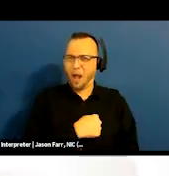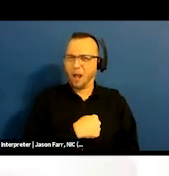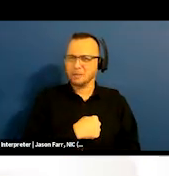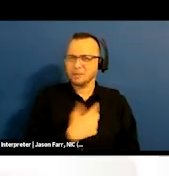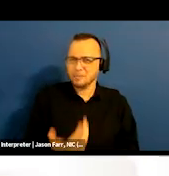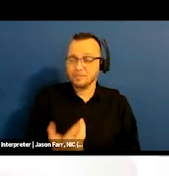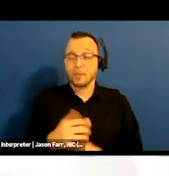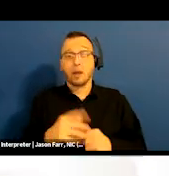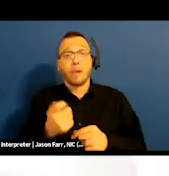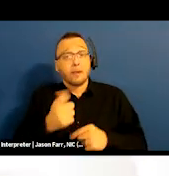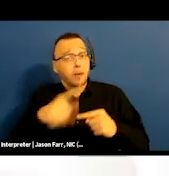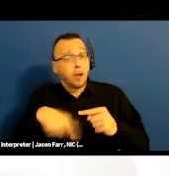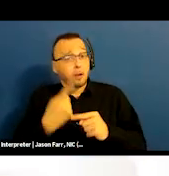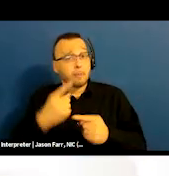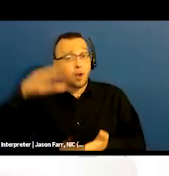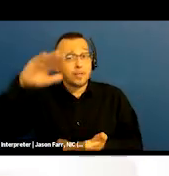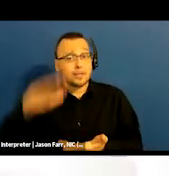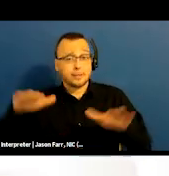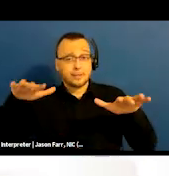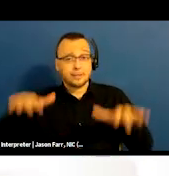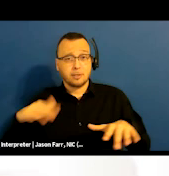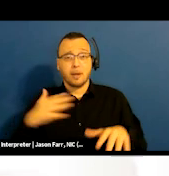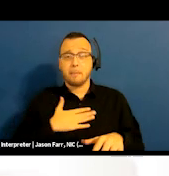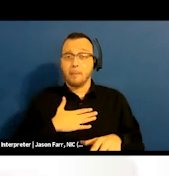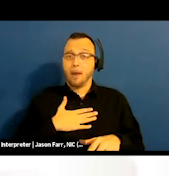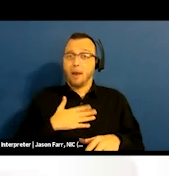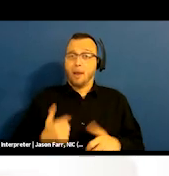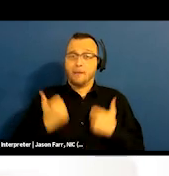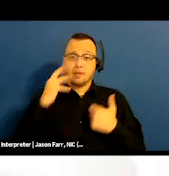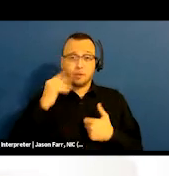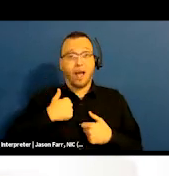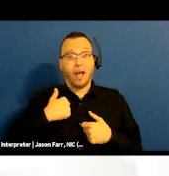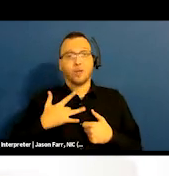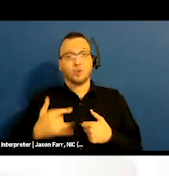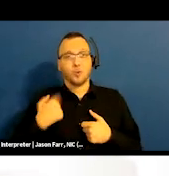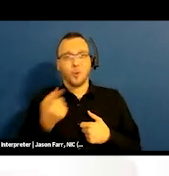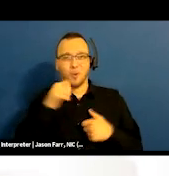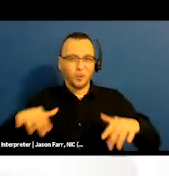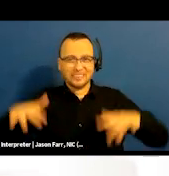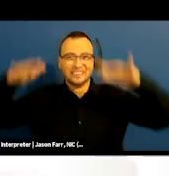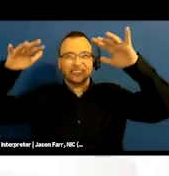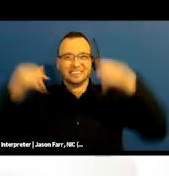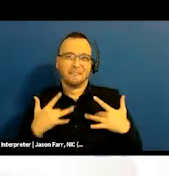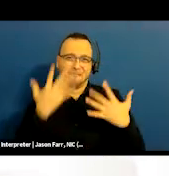They talked about trauma-informed care and person-centered care is where we're the experts of our own recovery.